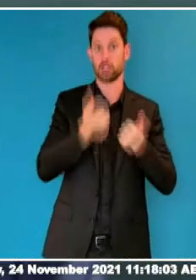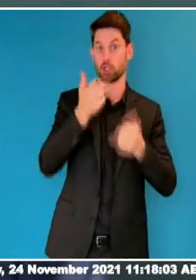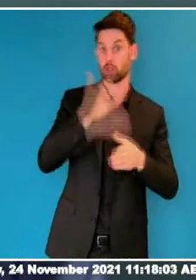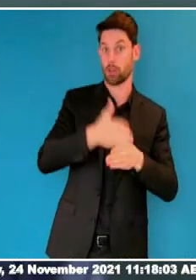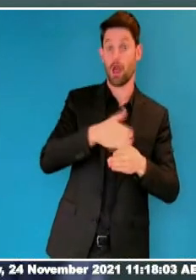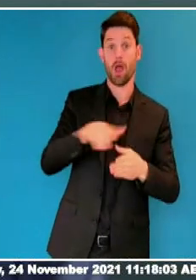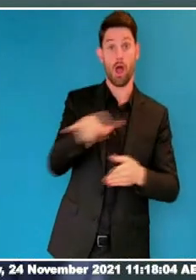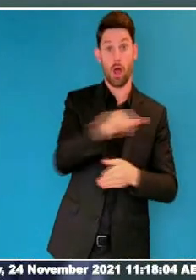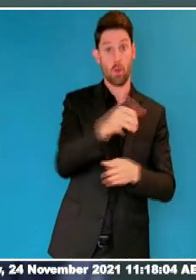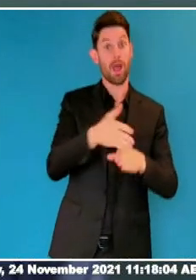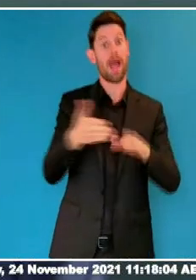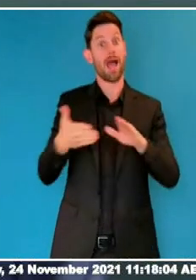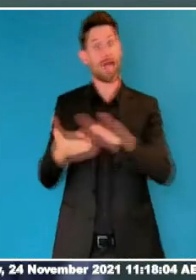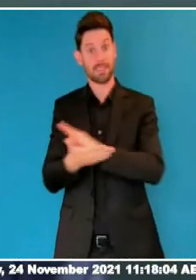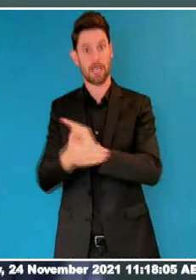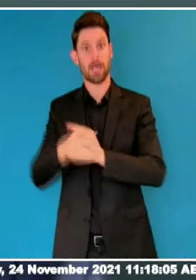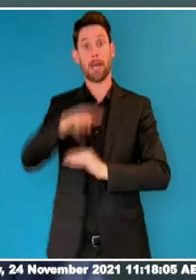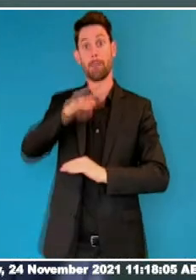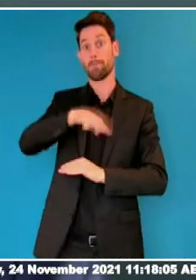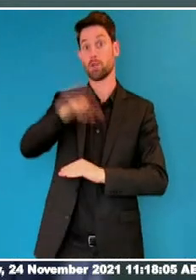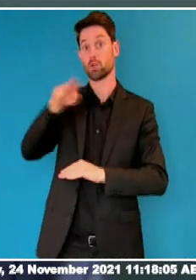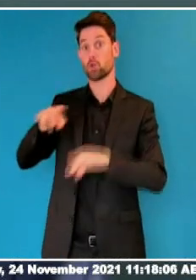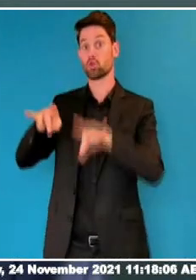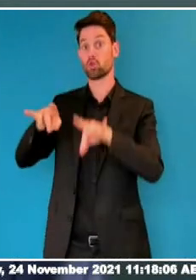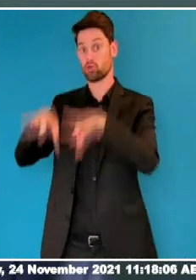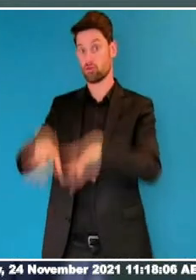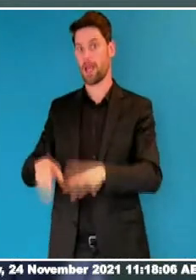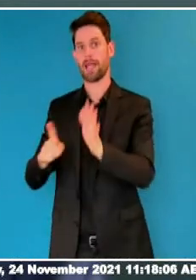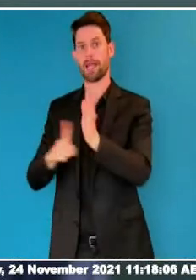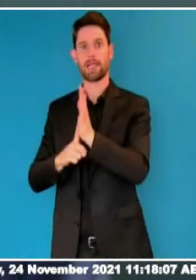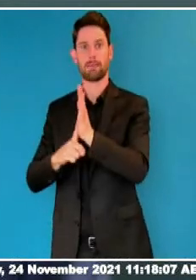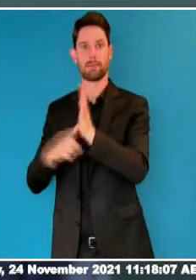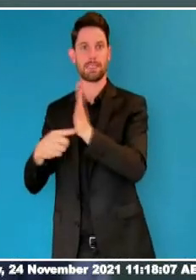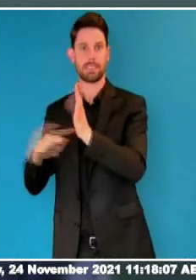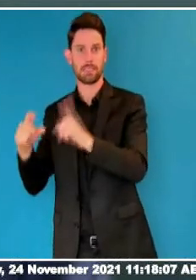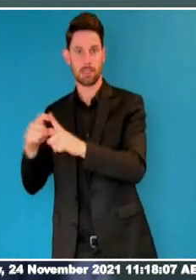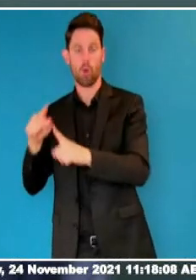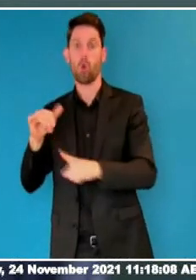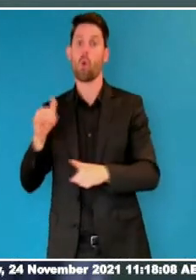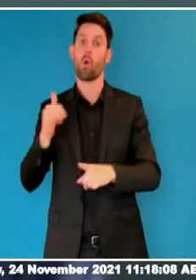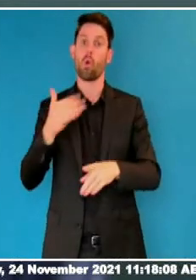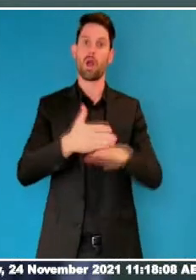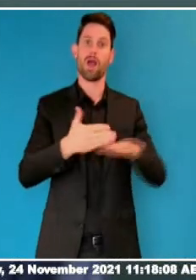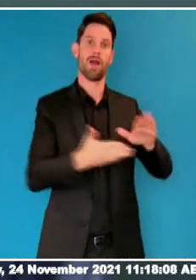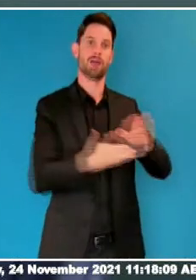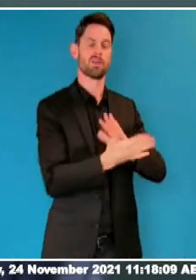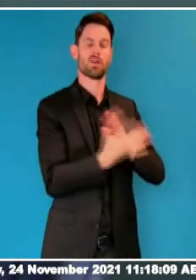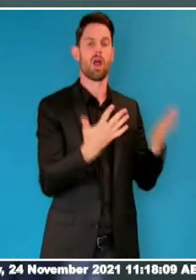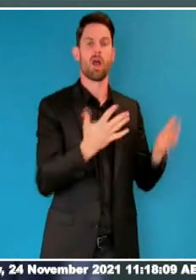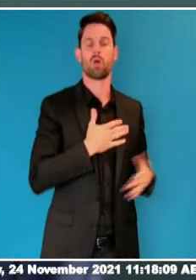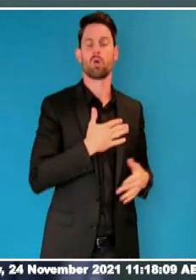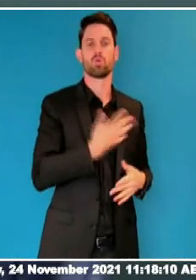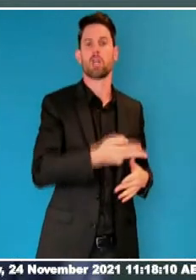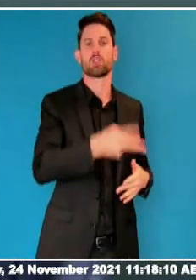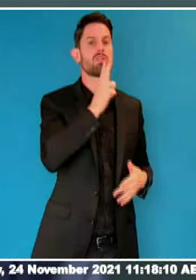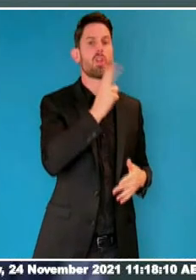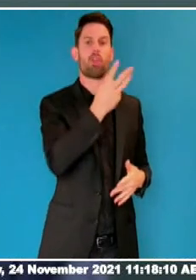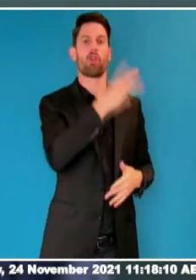McDonald's Australia Limited or working for one of the 230 odd franchisee companies that